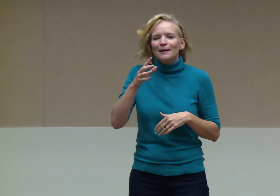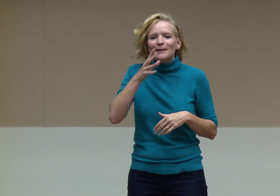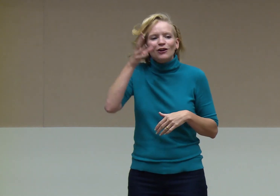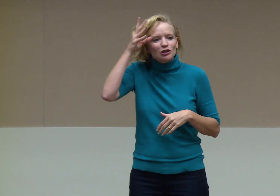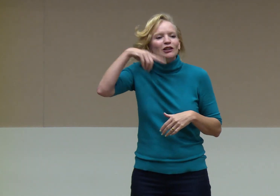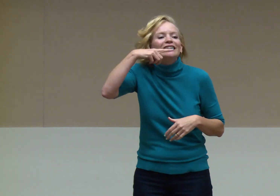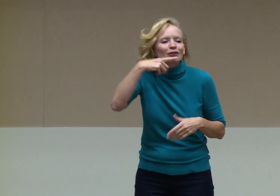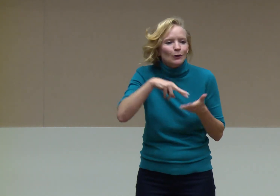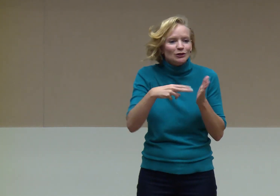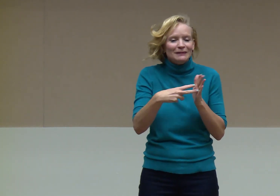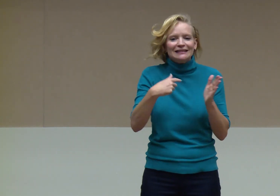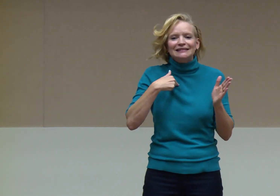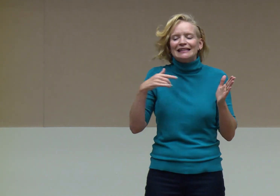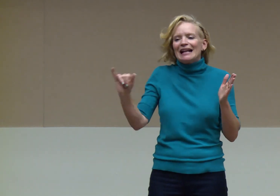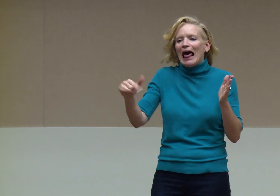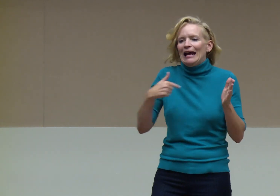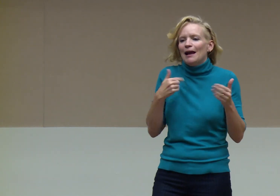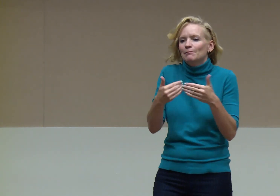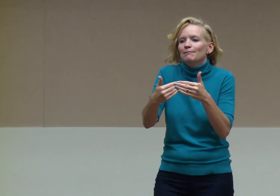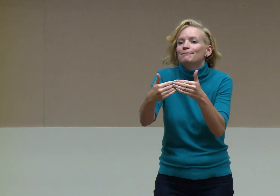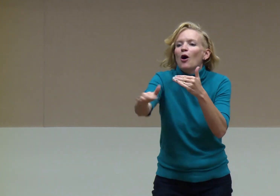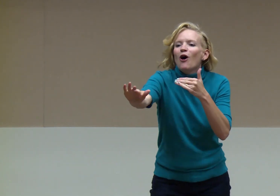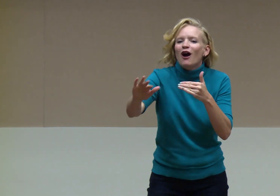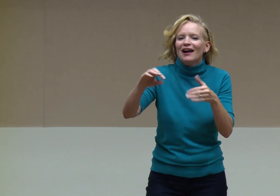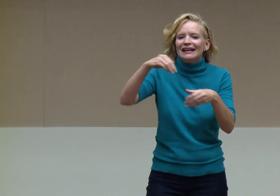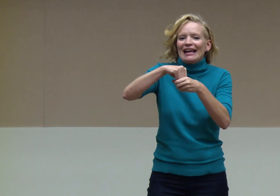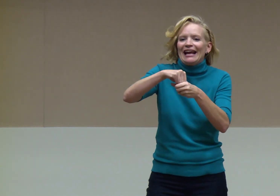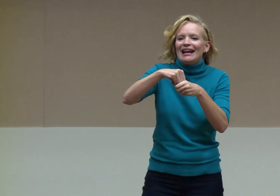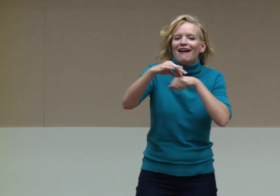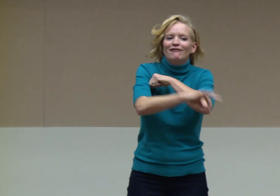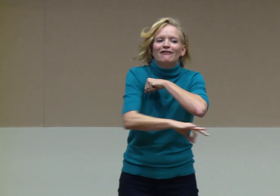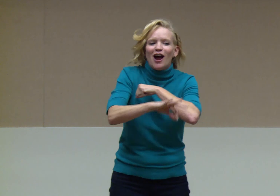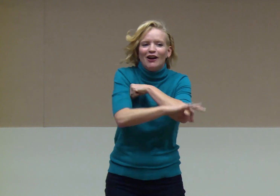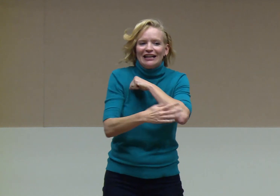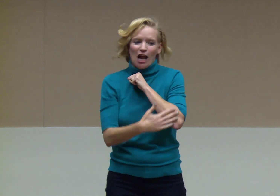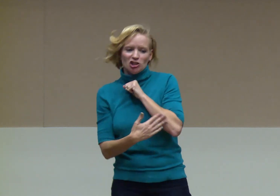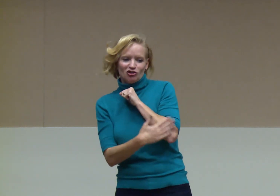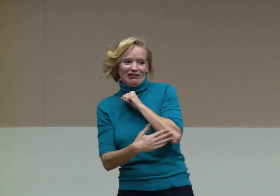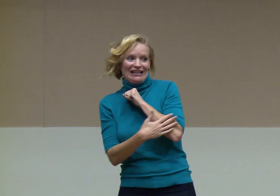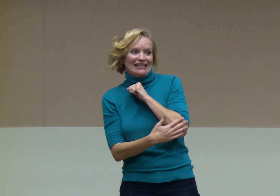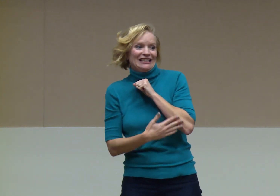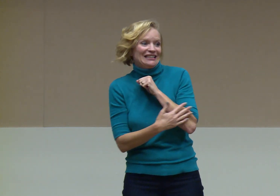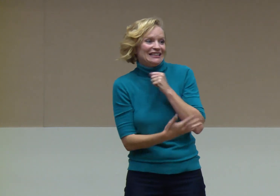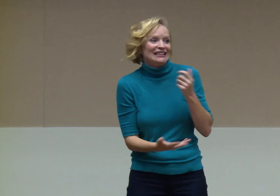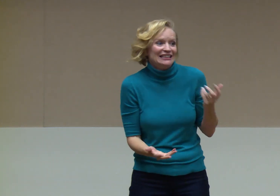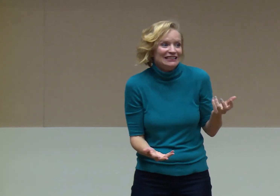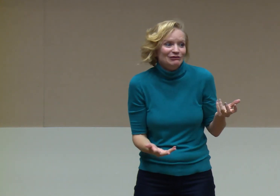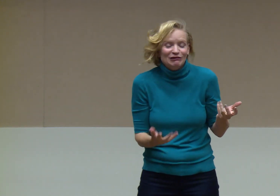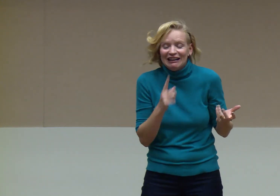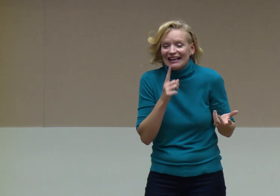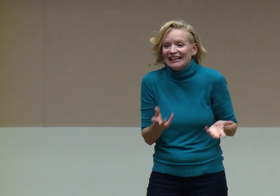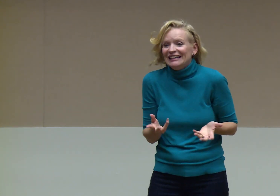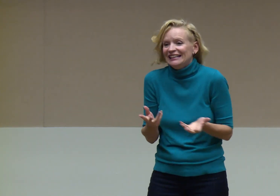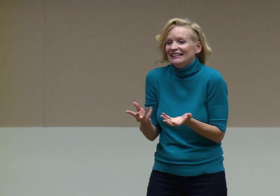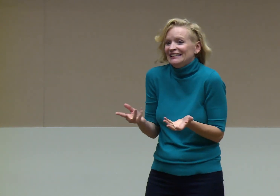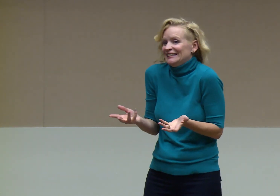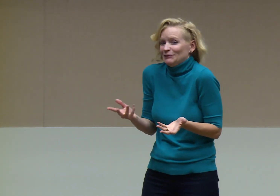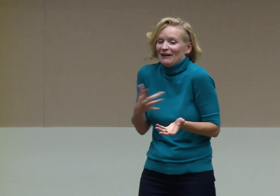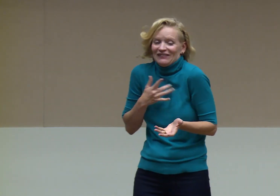But my parents are hearing individuals, which means that I was born in a foreign country. That's what it felt like.